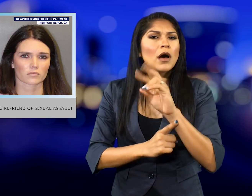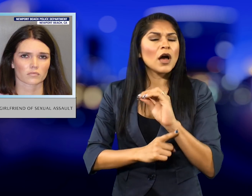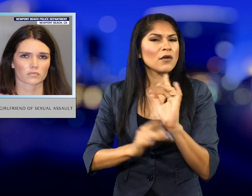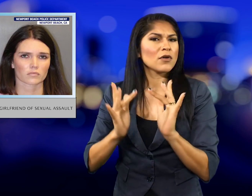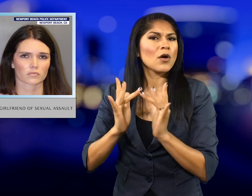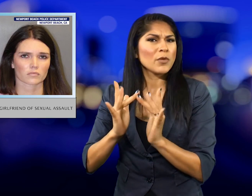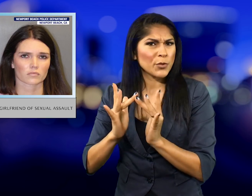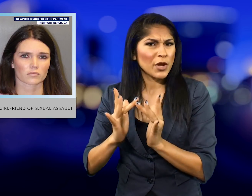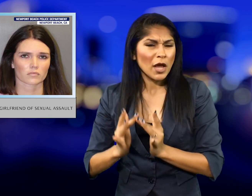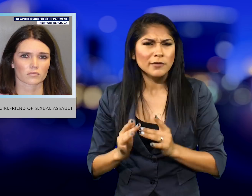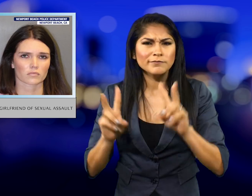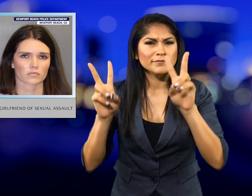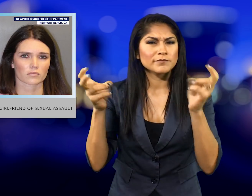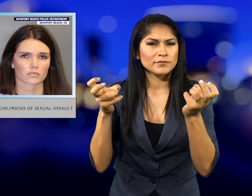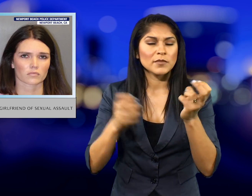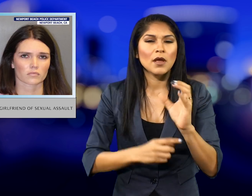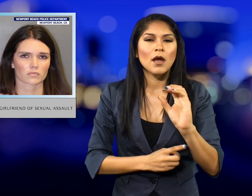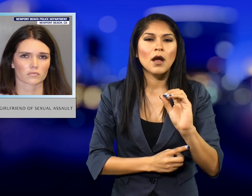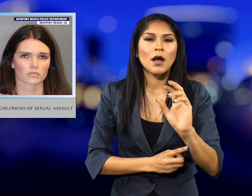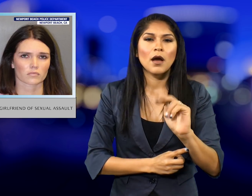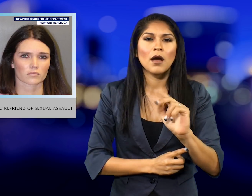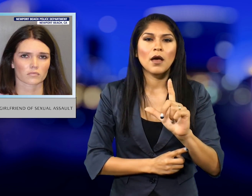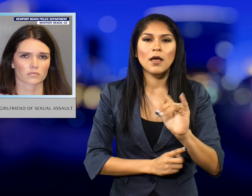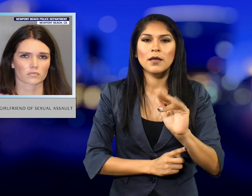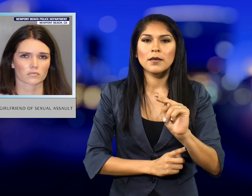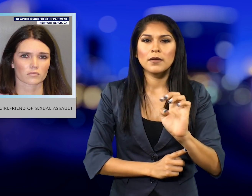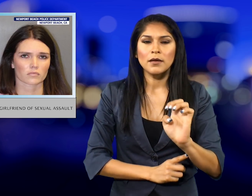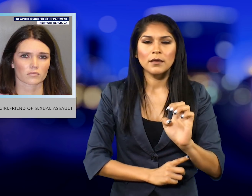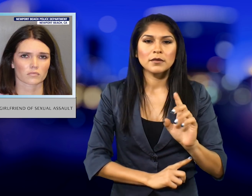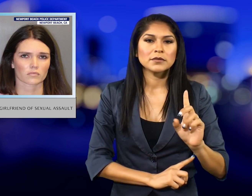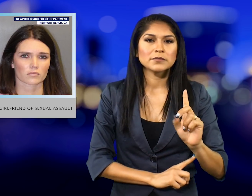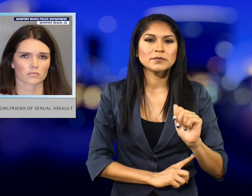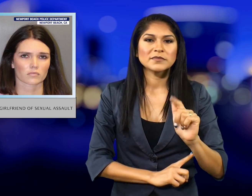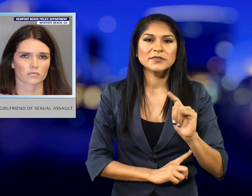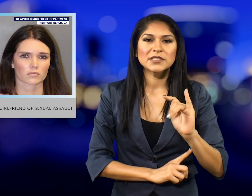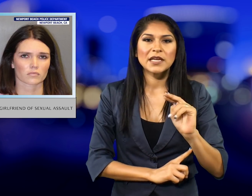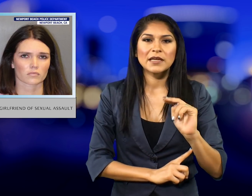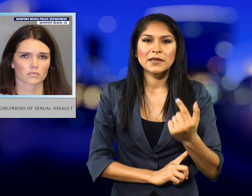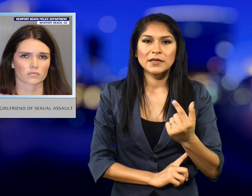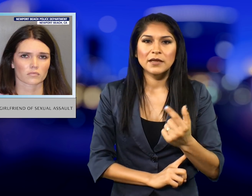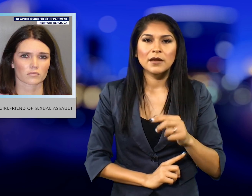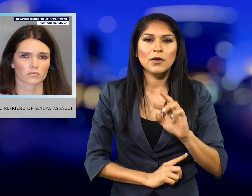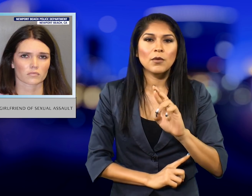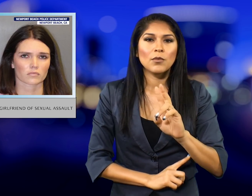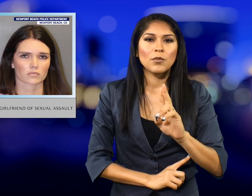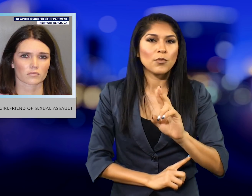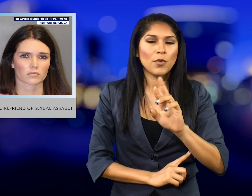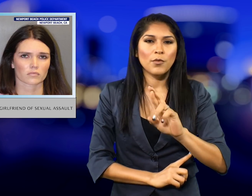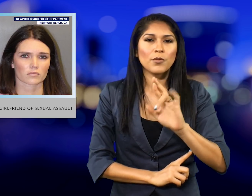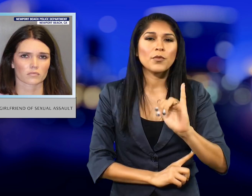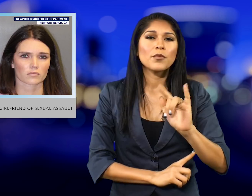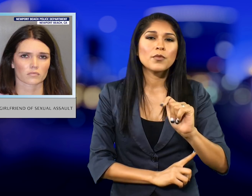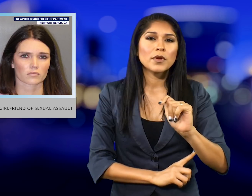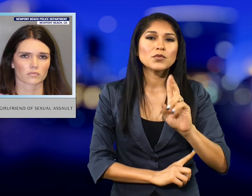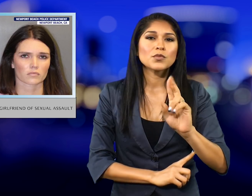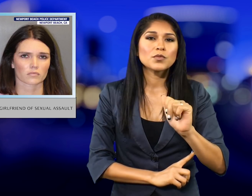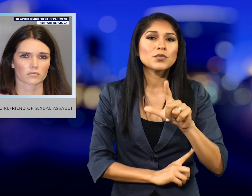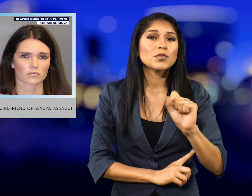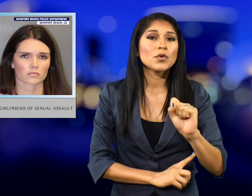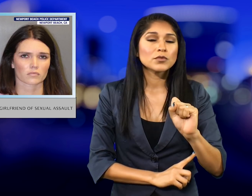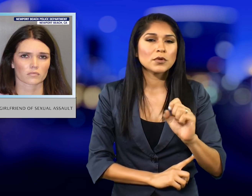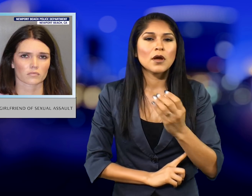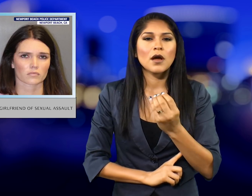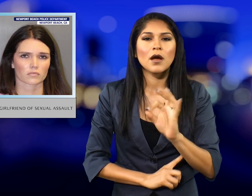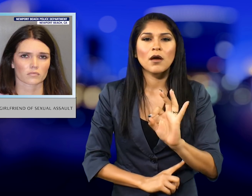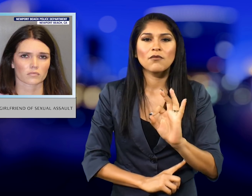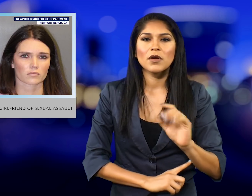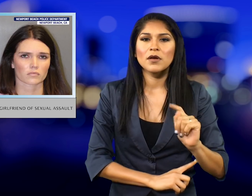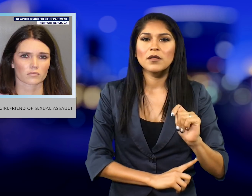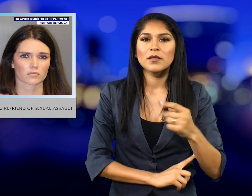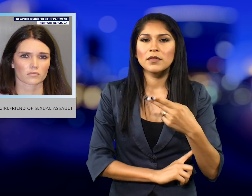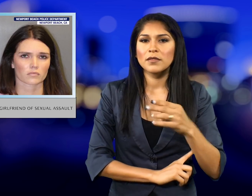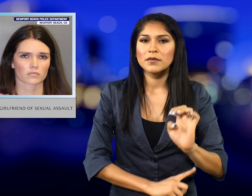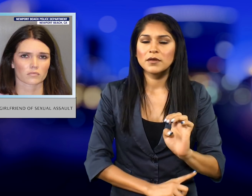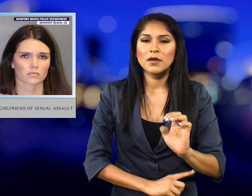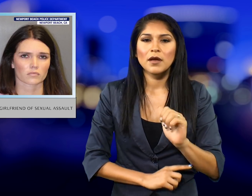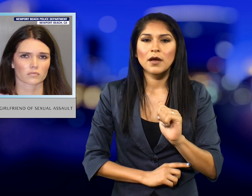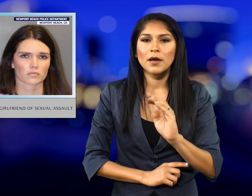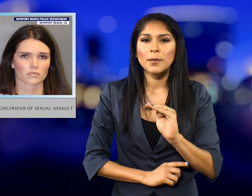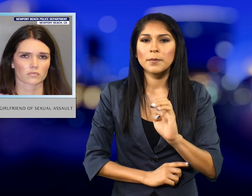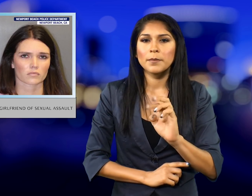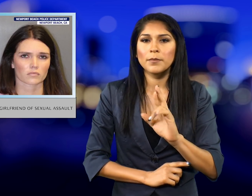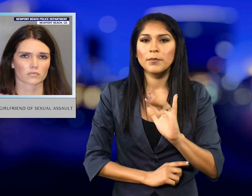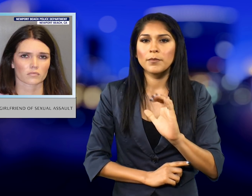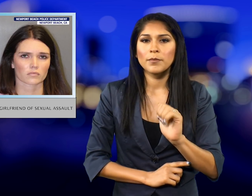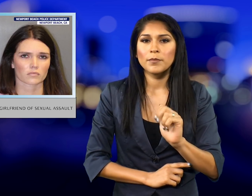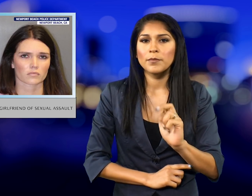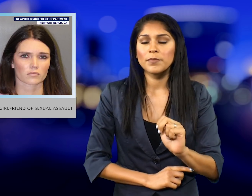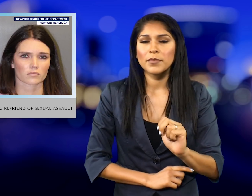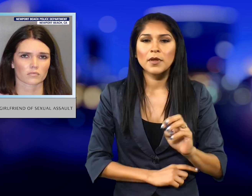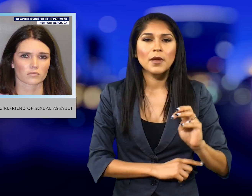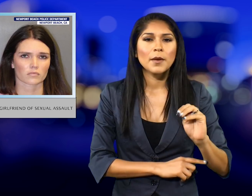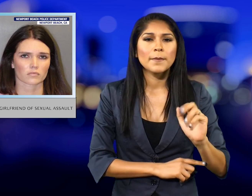"Online Dating Rituals of the American Male" back in 2014.